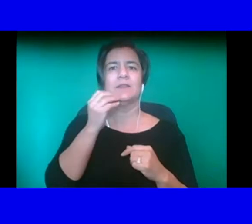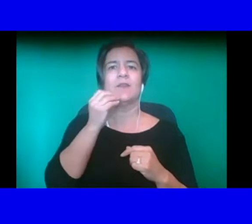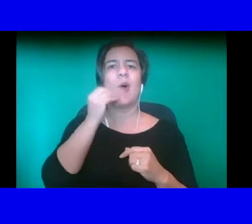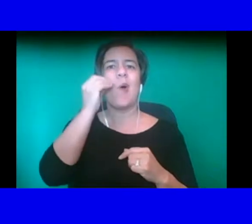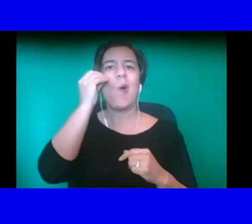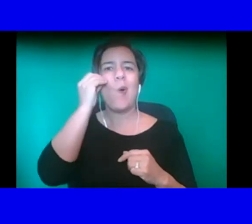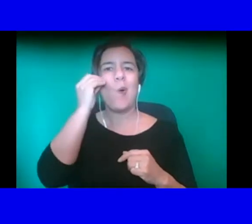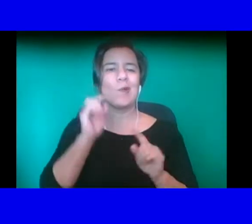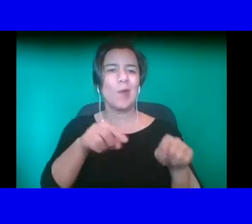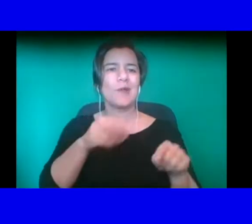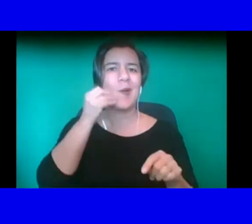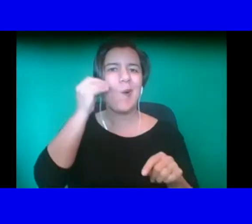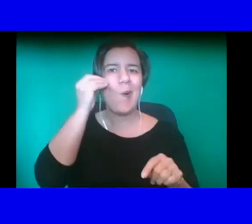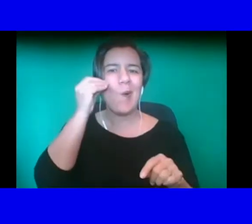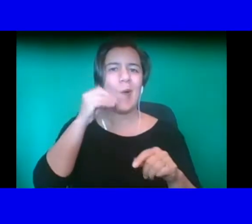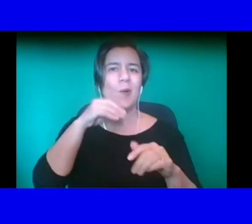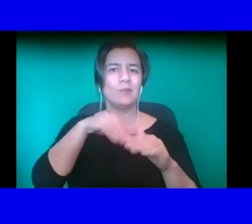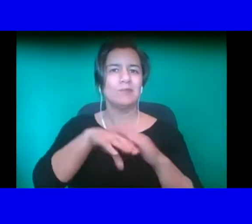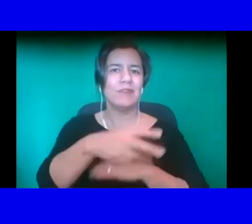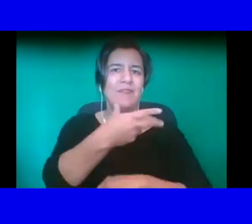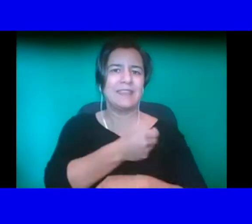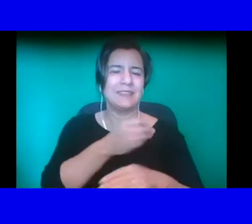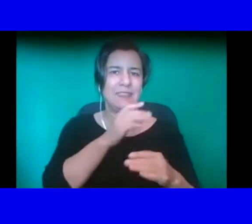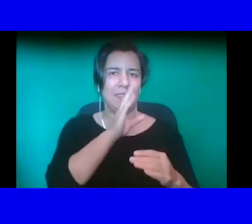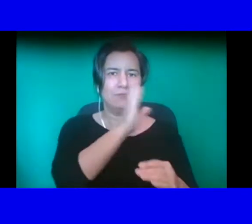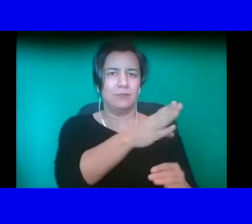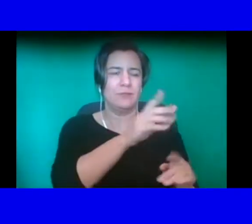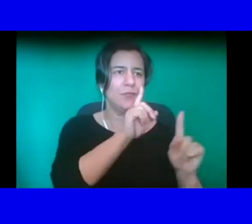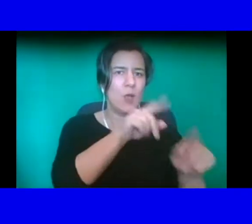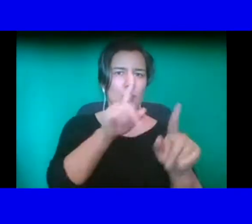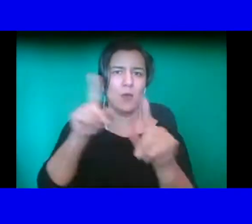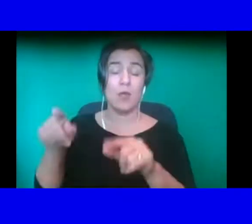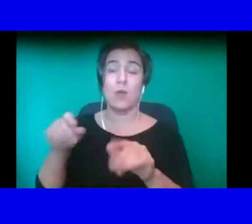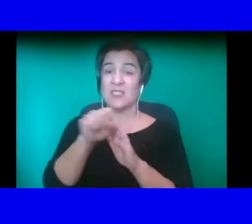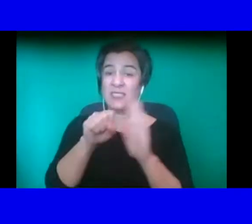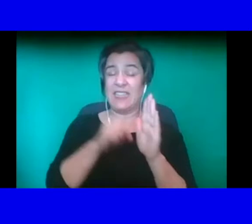This is something that the state is really thinking about a lot, and we've been trying to push them on that, as well.